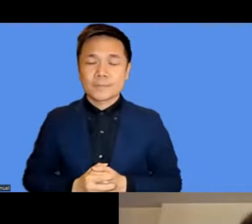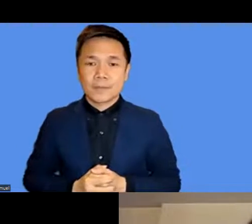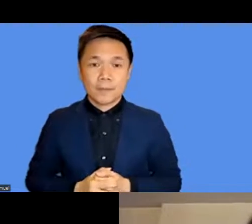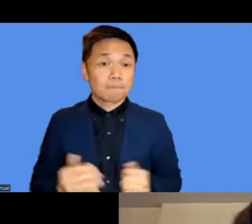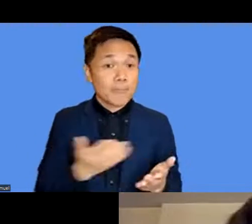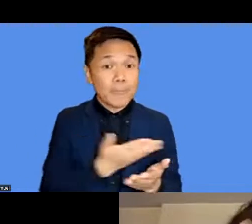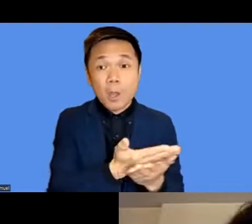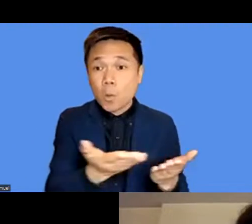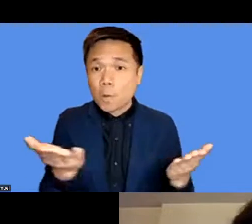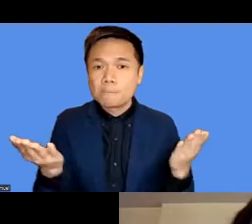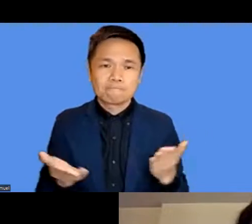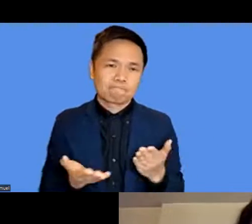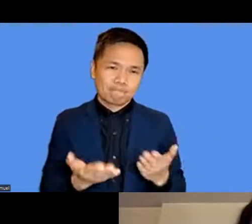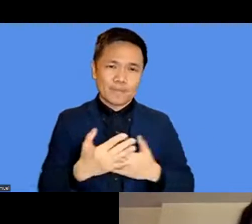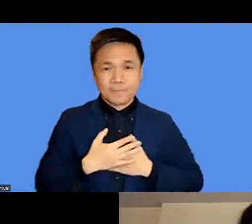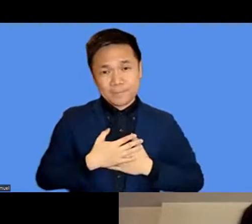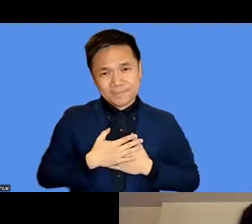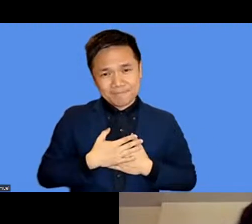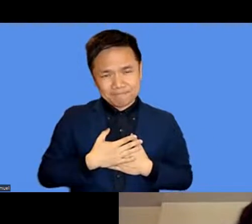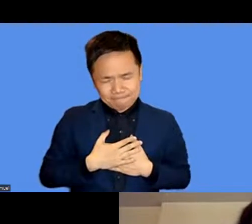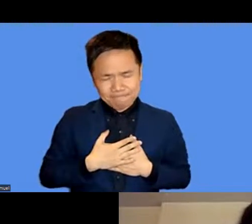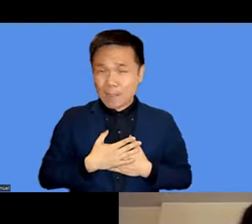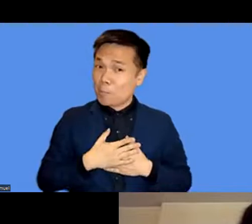I appreciate, and keeping on time as well.